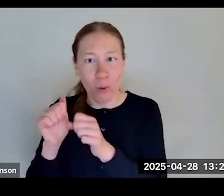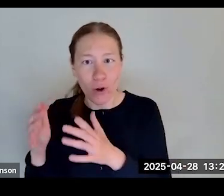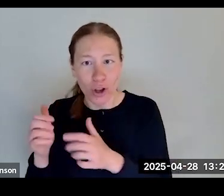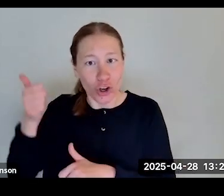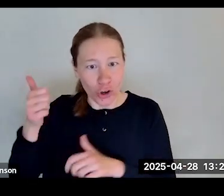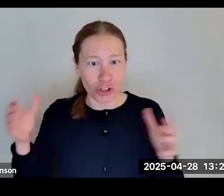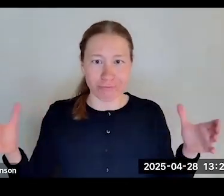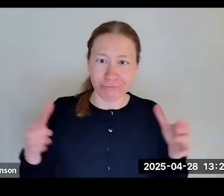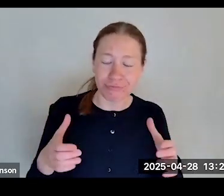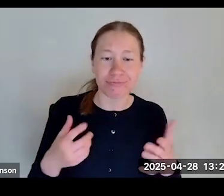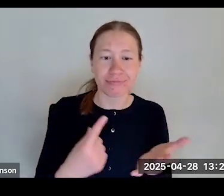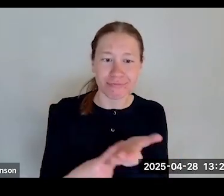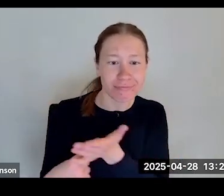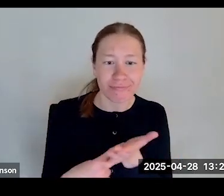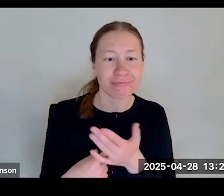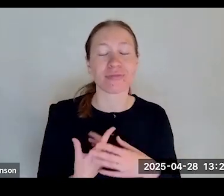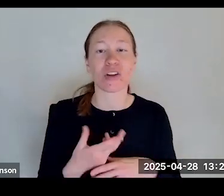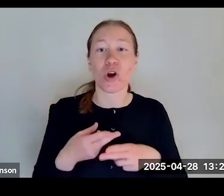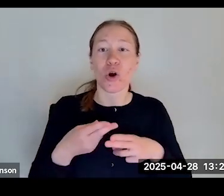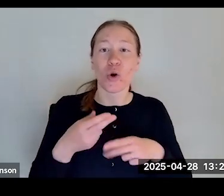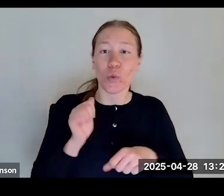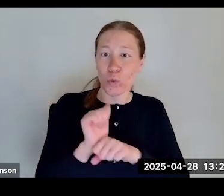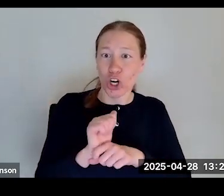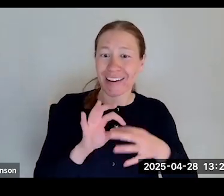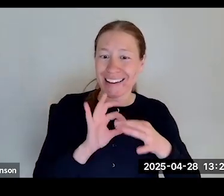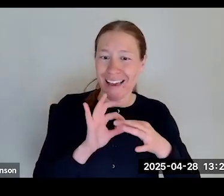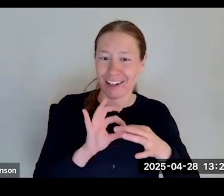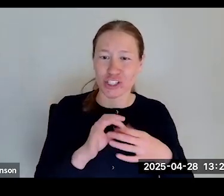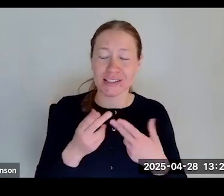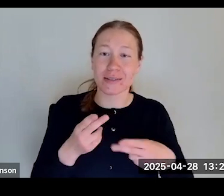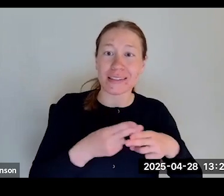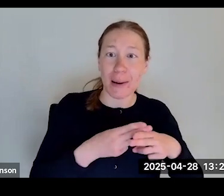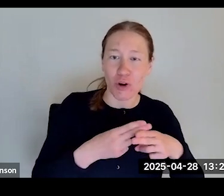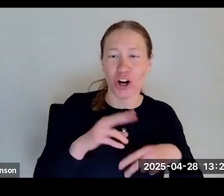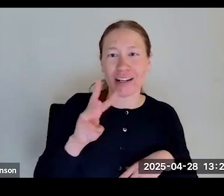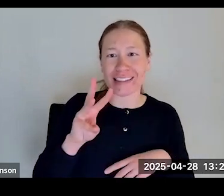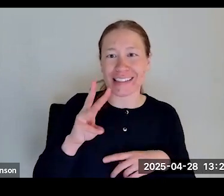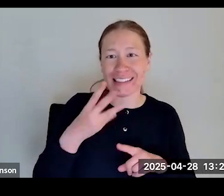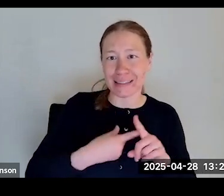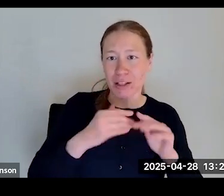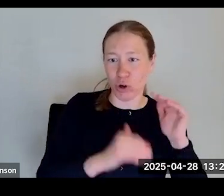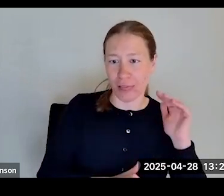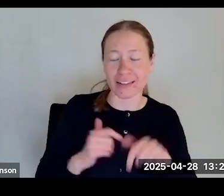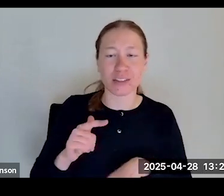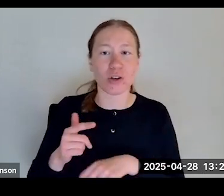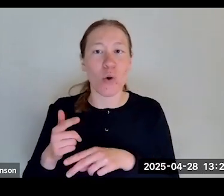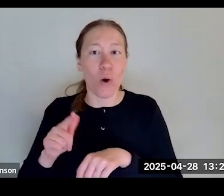or short temporary accommodations of six months or less, and then short or long-term disability or other leave options.